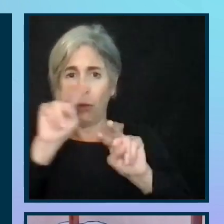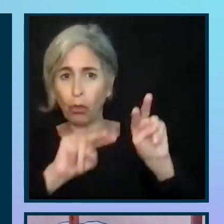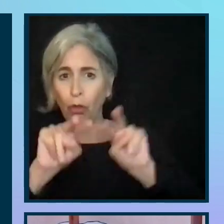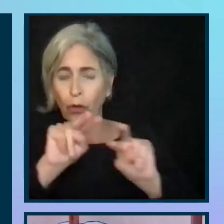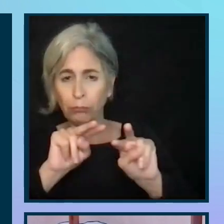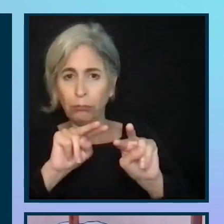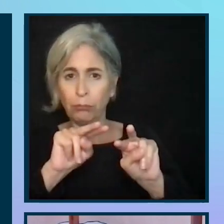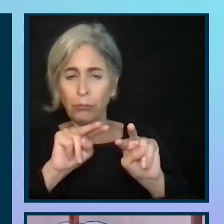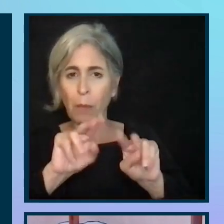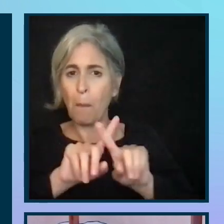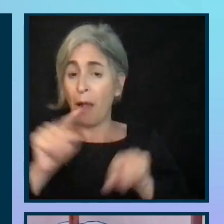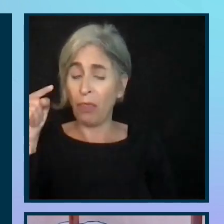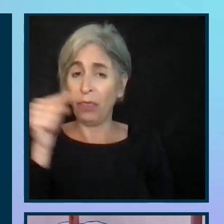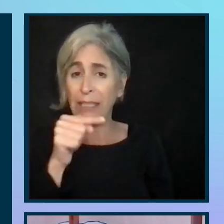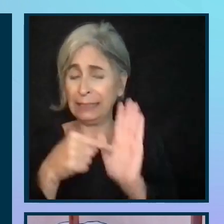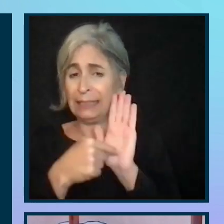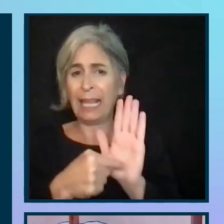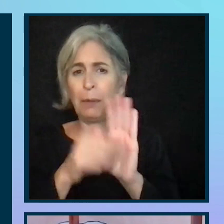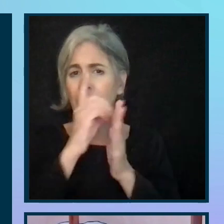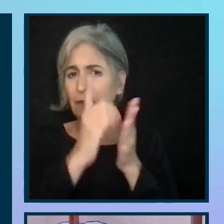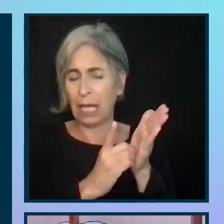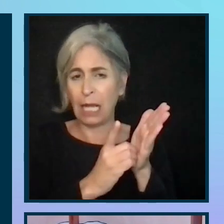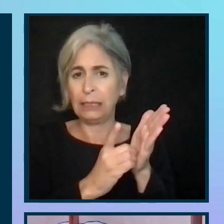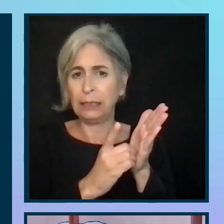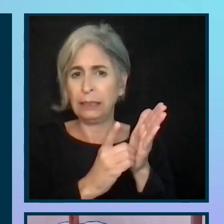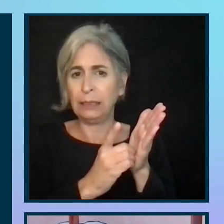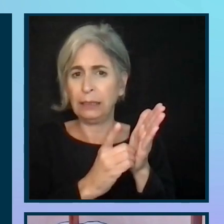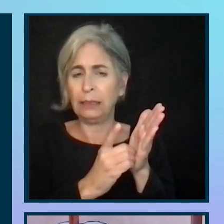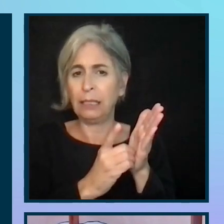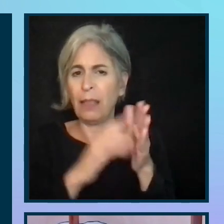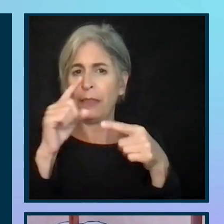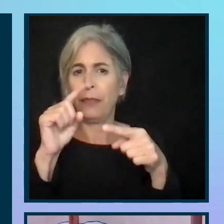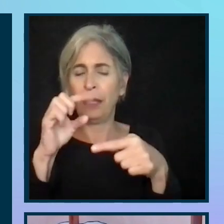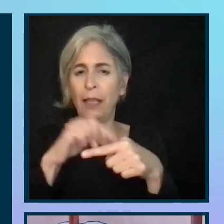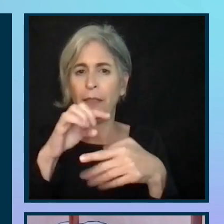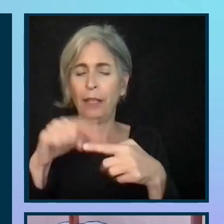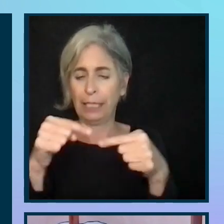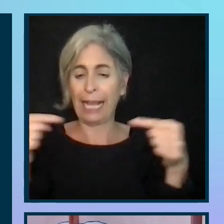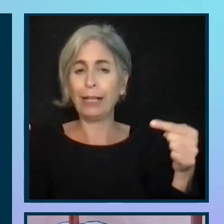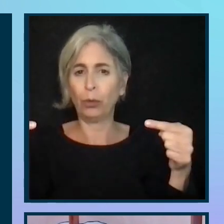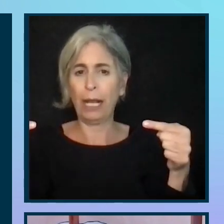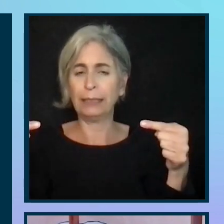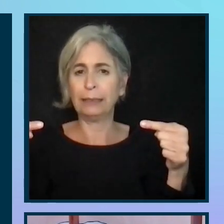but in this example of the design, there's a contrast, a textual contrast failure